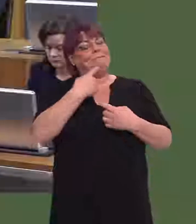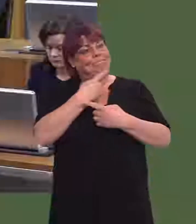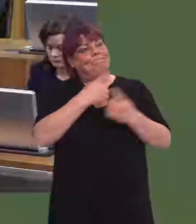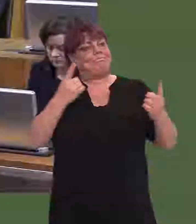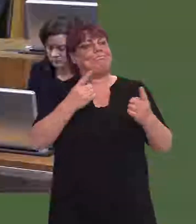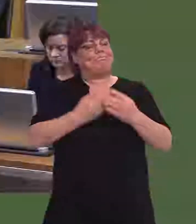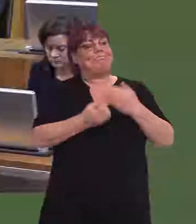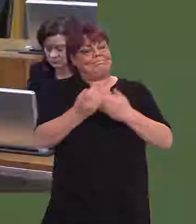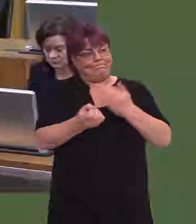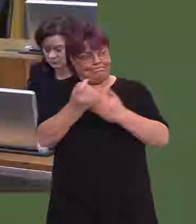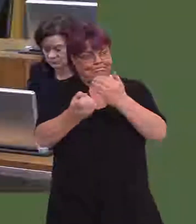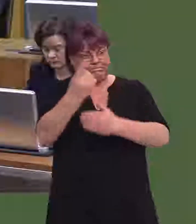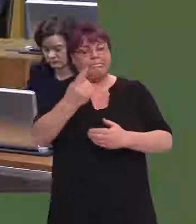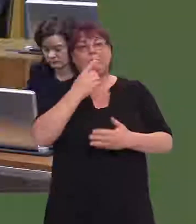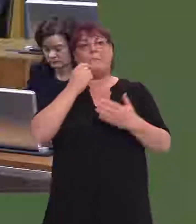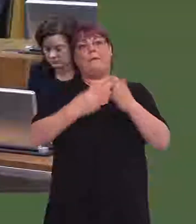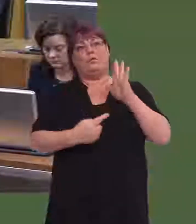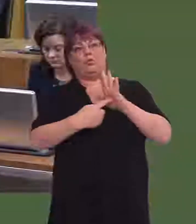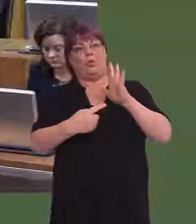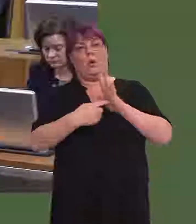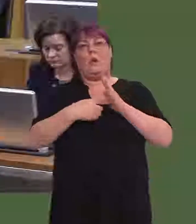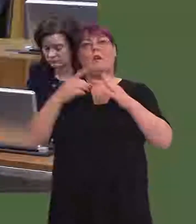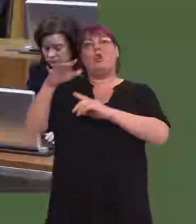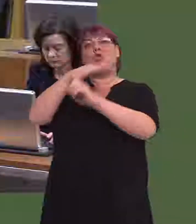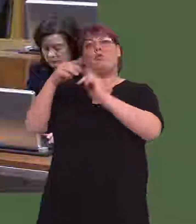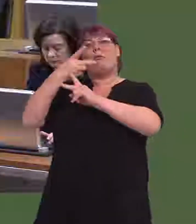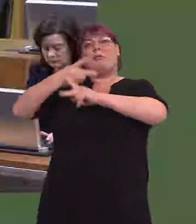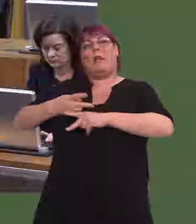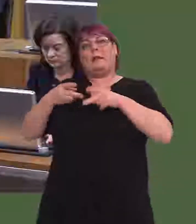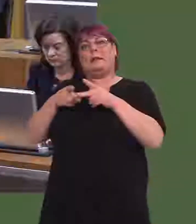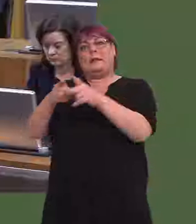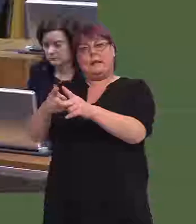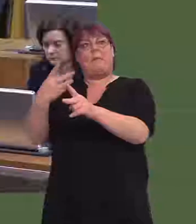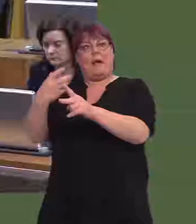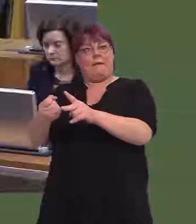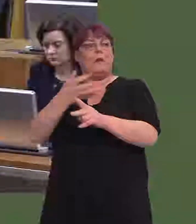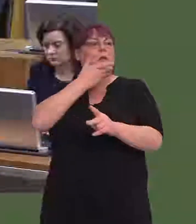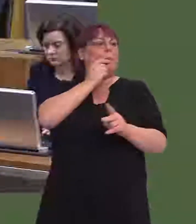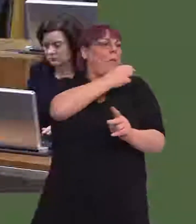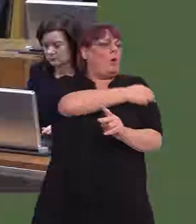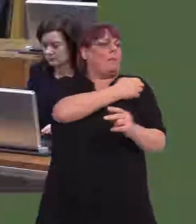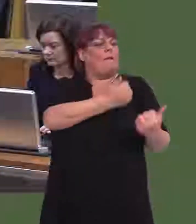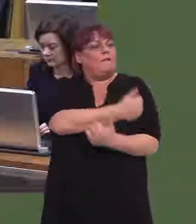to ensure that we have a social care system that can get people out of hospital when it is timely for them to do so.